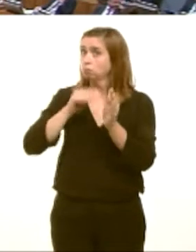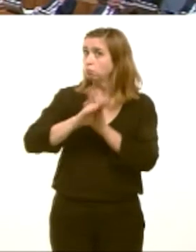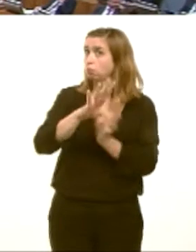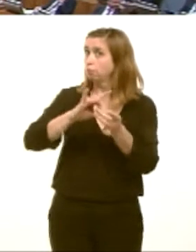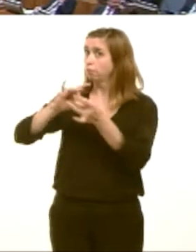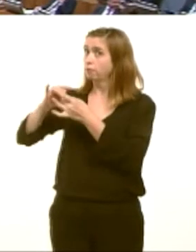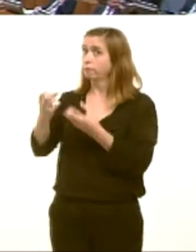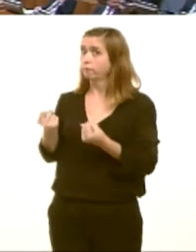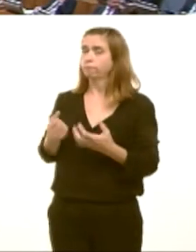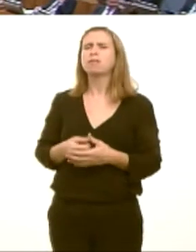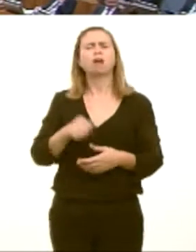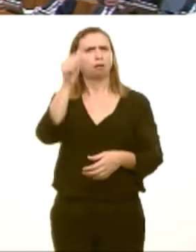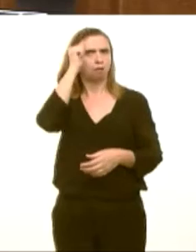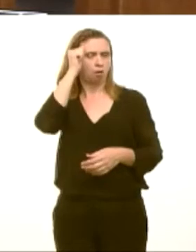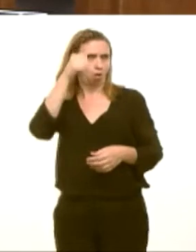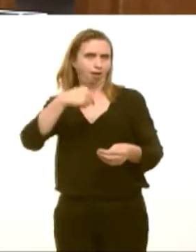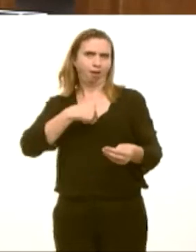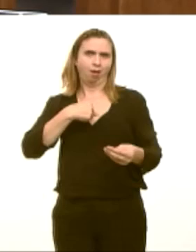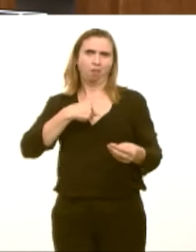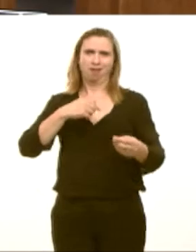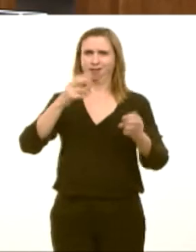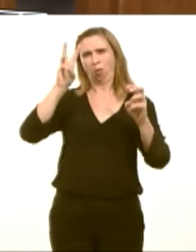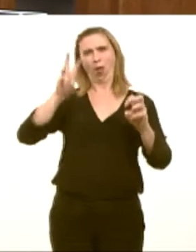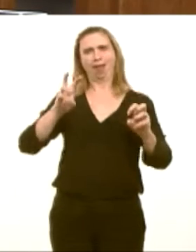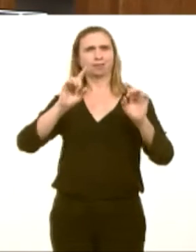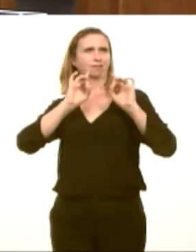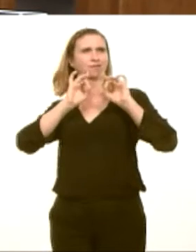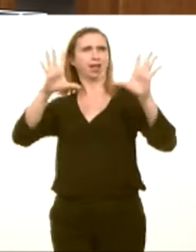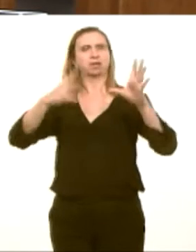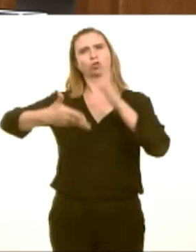we have contributes greatly to our national brand and we know that translates into jobs and wealth.